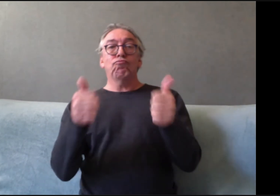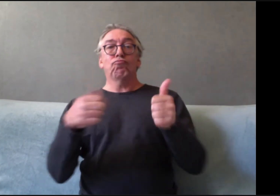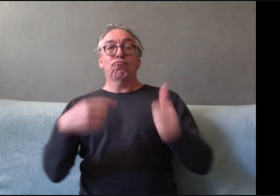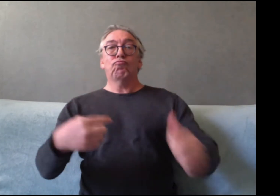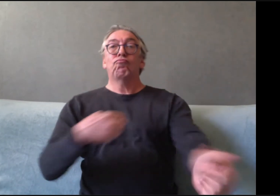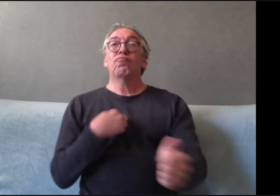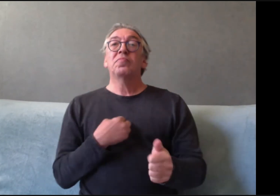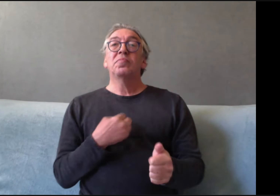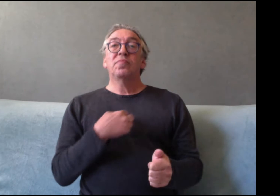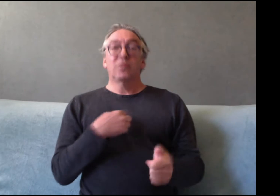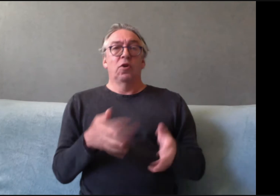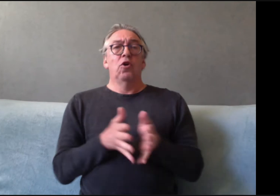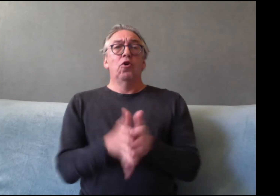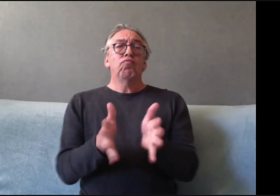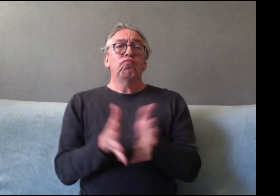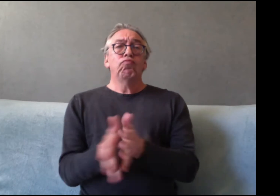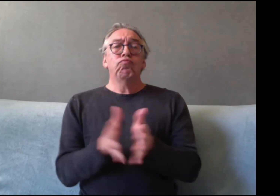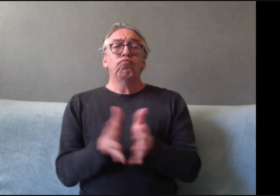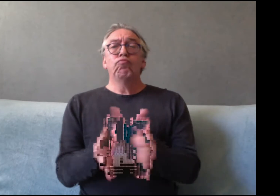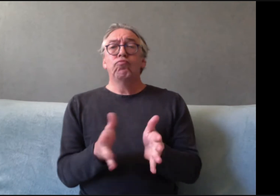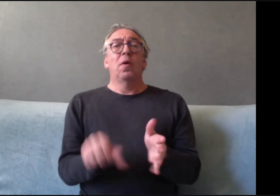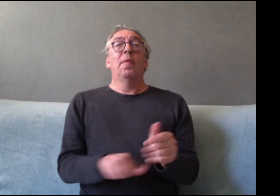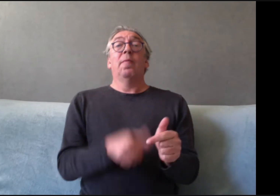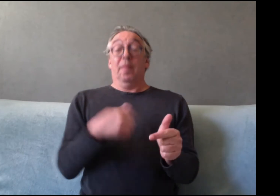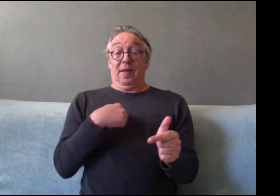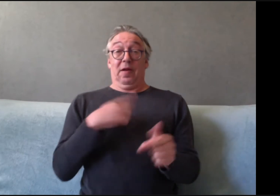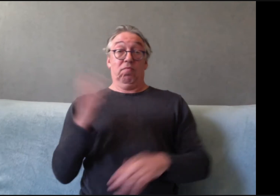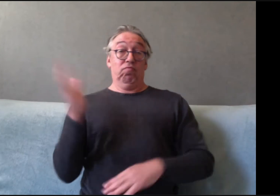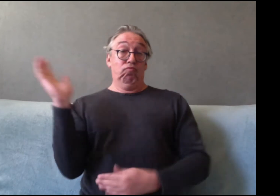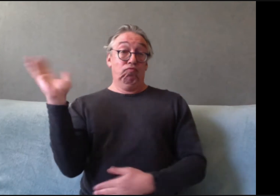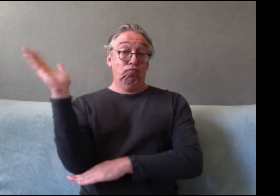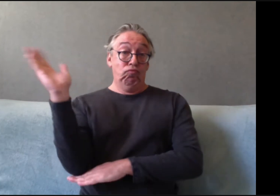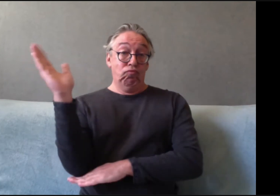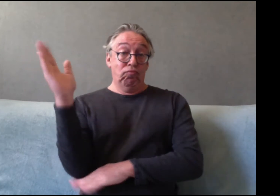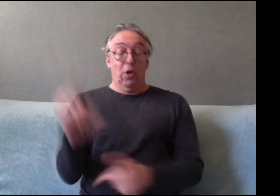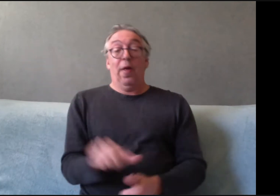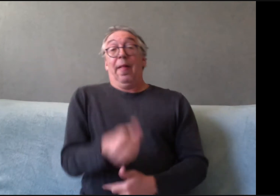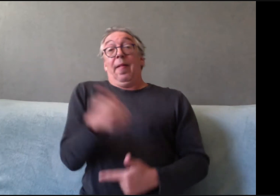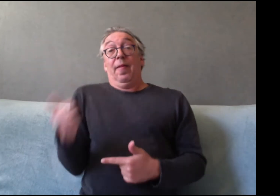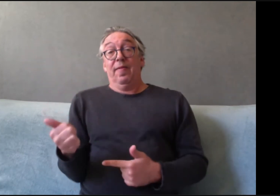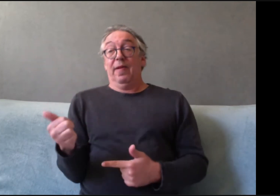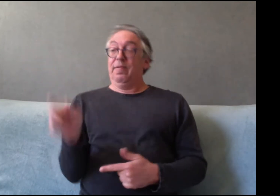and afterwards my colleague, Jesús will continue some points.